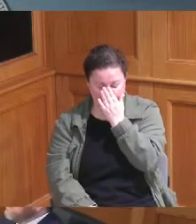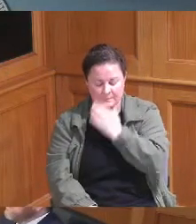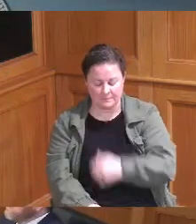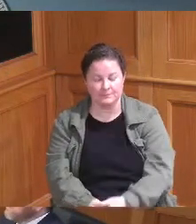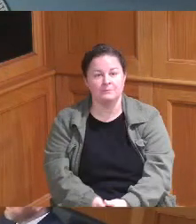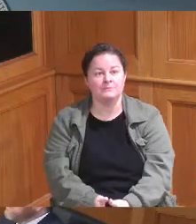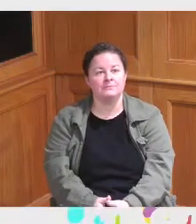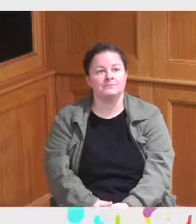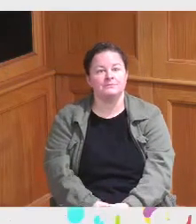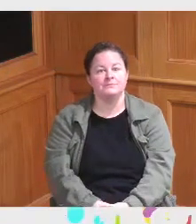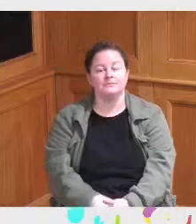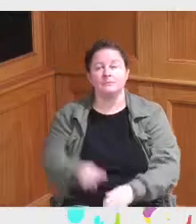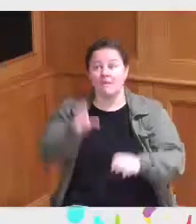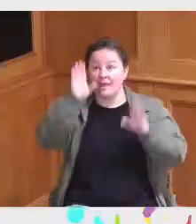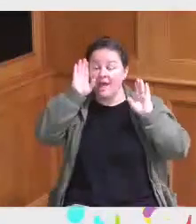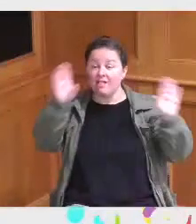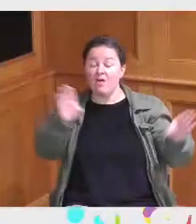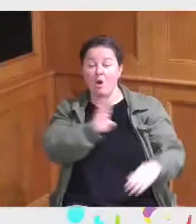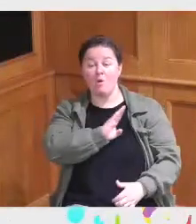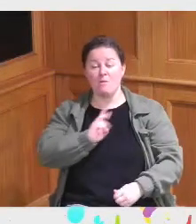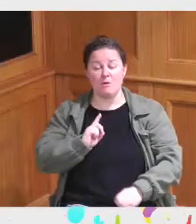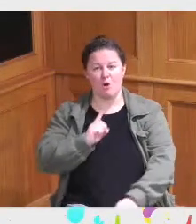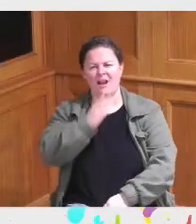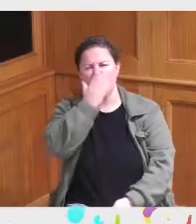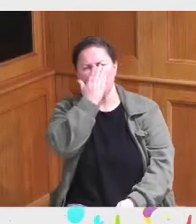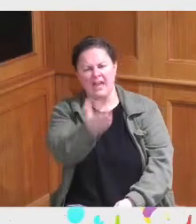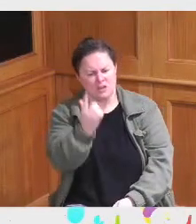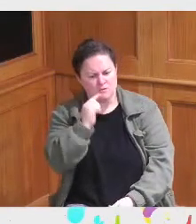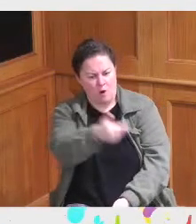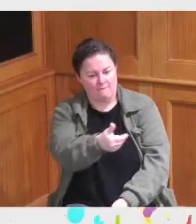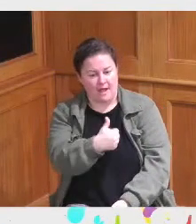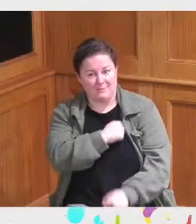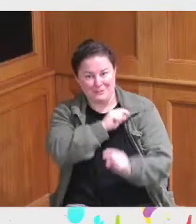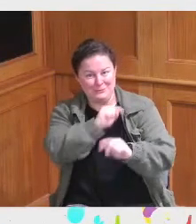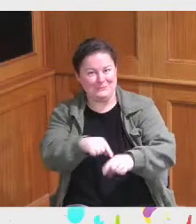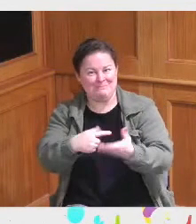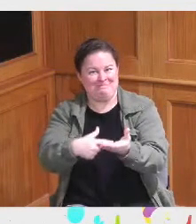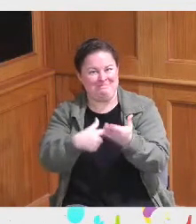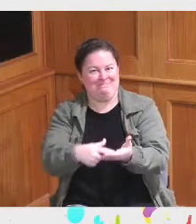hello board thank you for inviting us today to talk about beyond your imagination and like